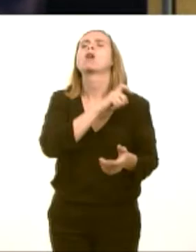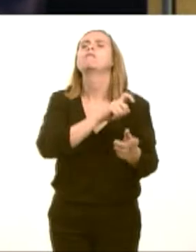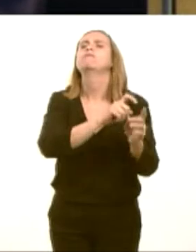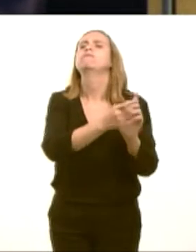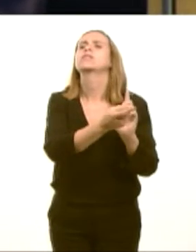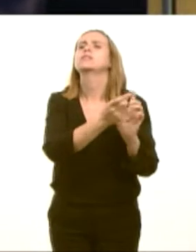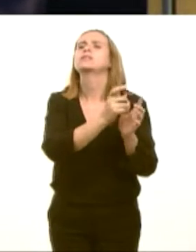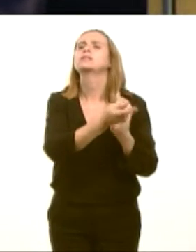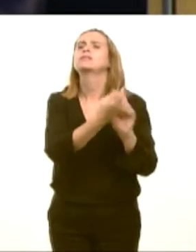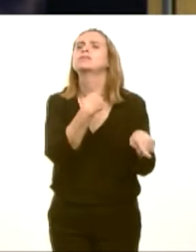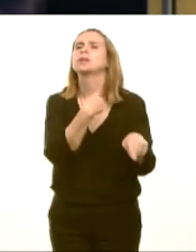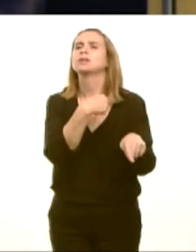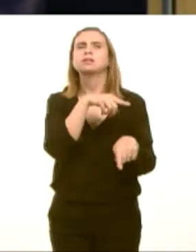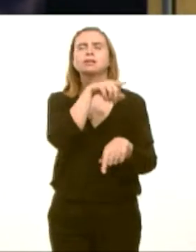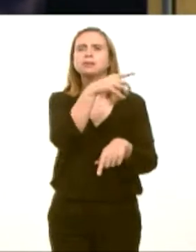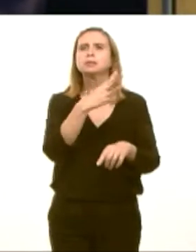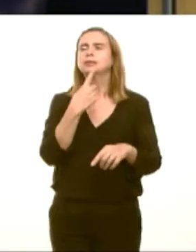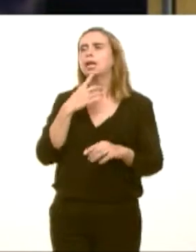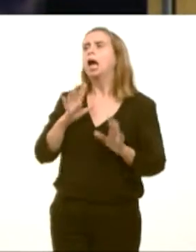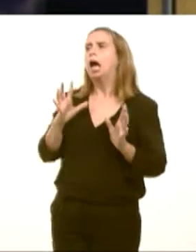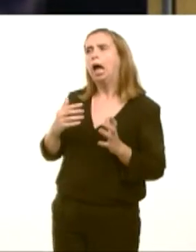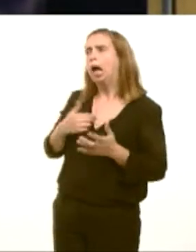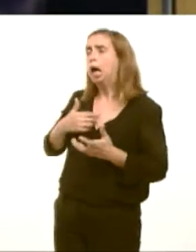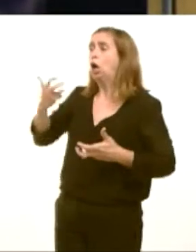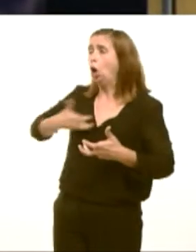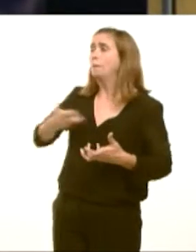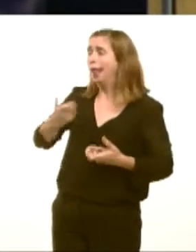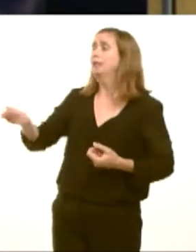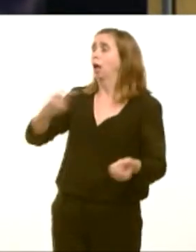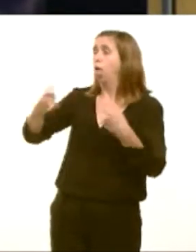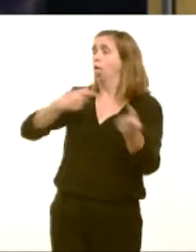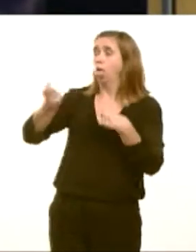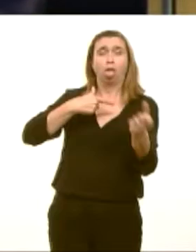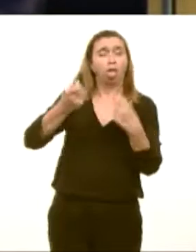Furthermore, the service is experiencing a backlog of complaints, they tell me, and they